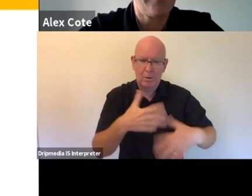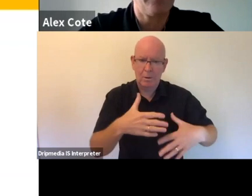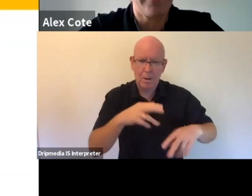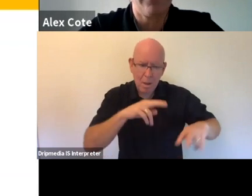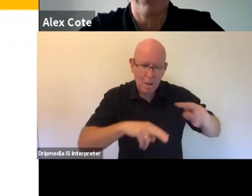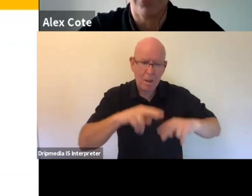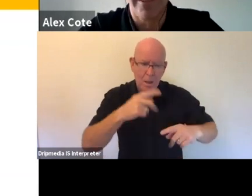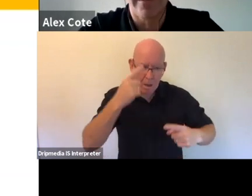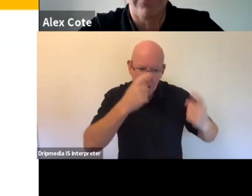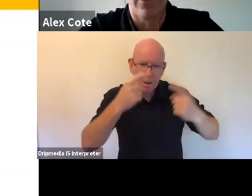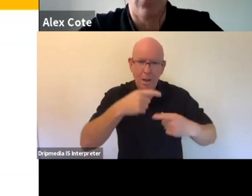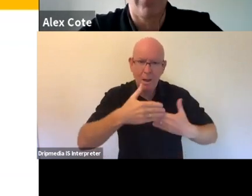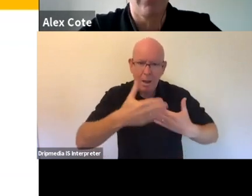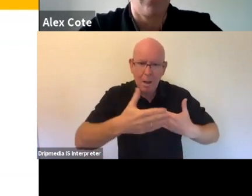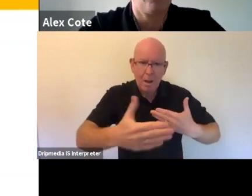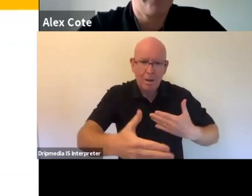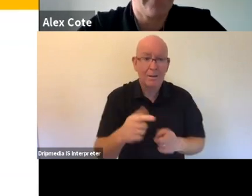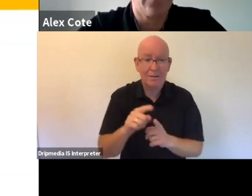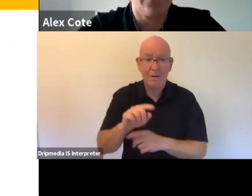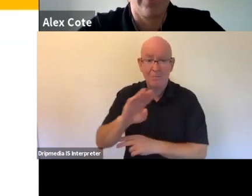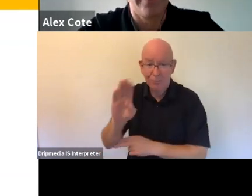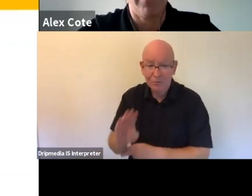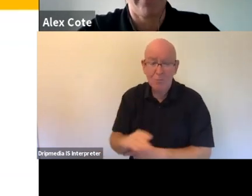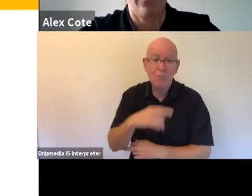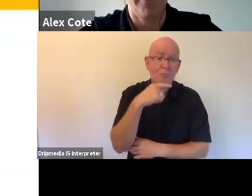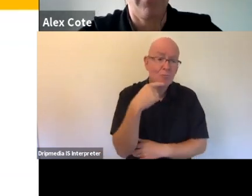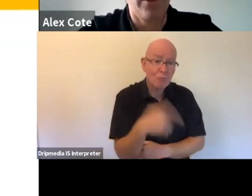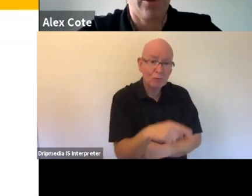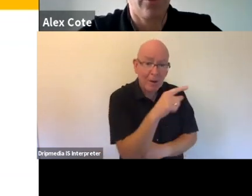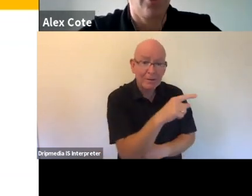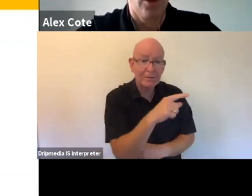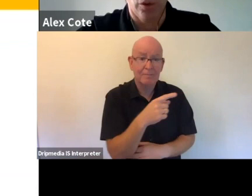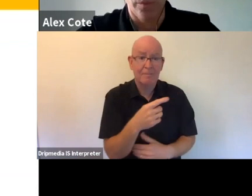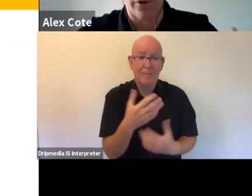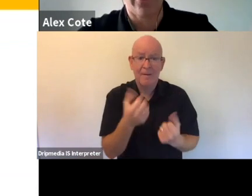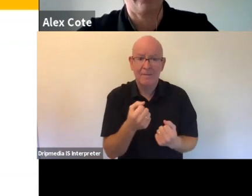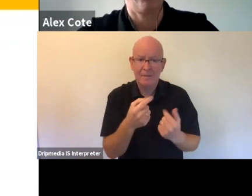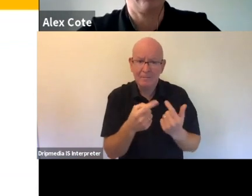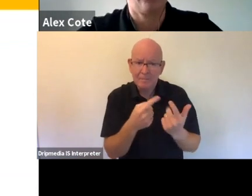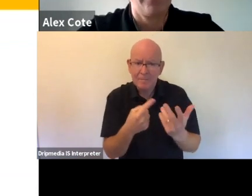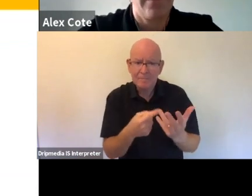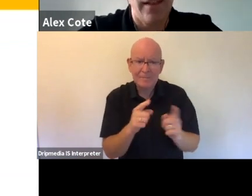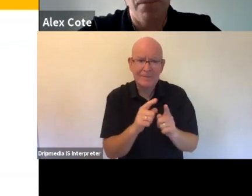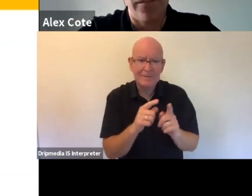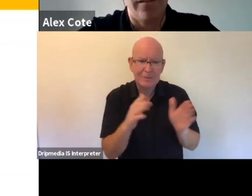that benefit from the care-giver allowance with the assumption that they might not be in the position to procure themselves this…